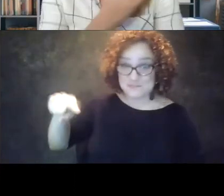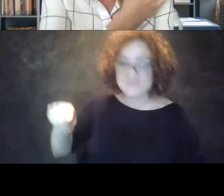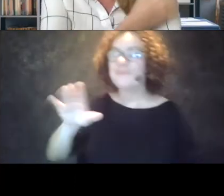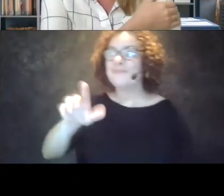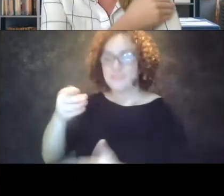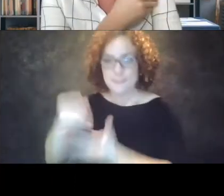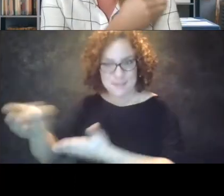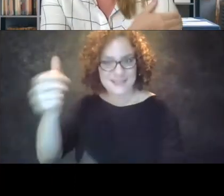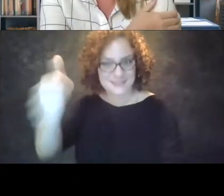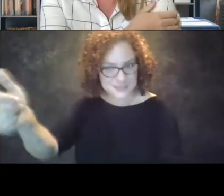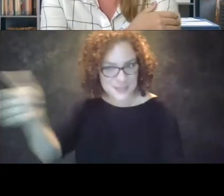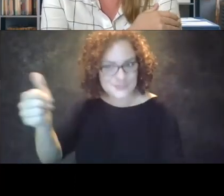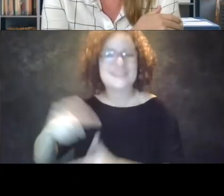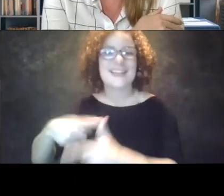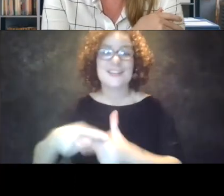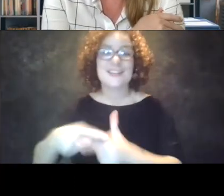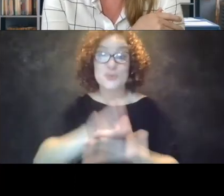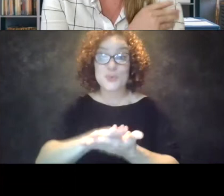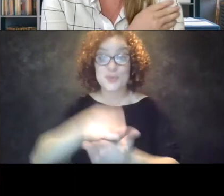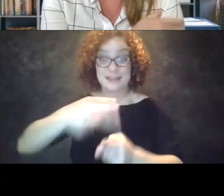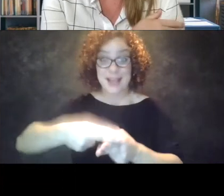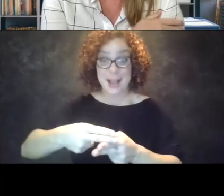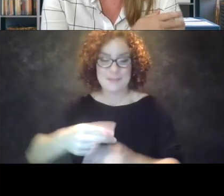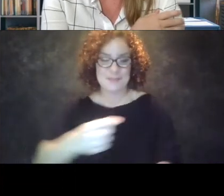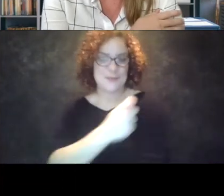they get their school name embroidered on the sleeve, and one of the teachers still